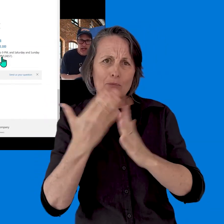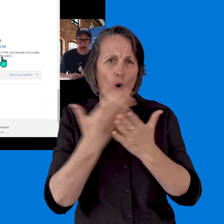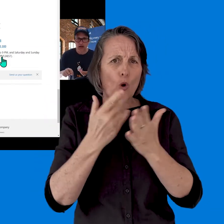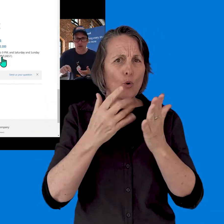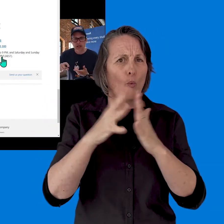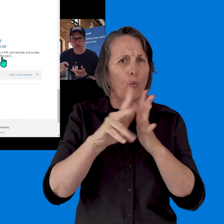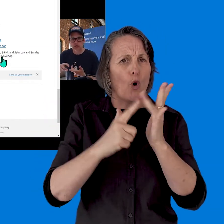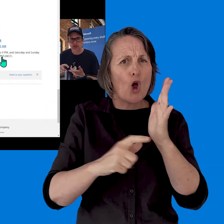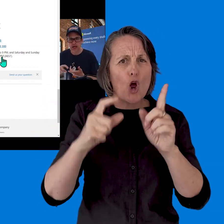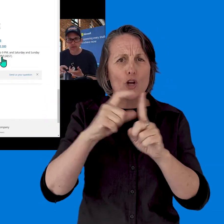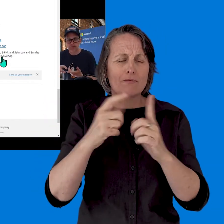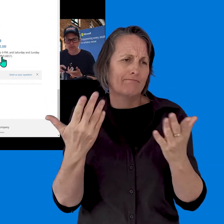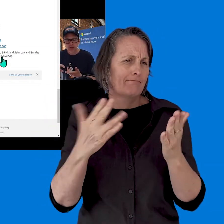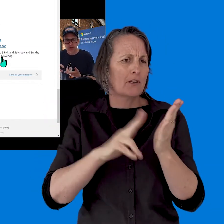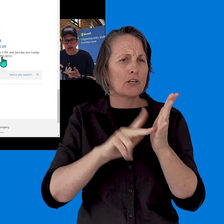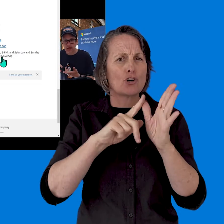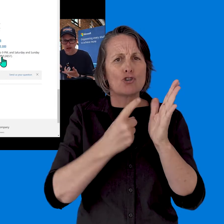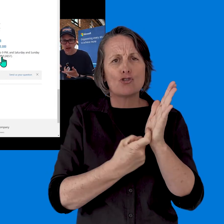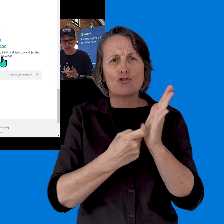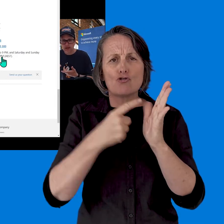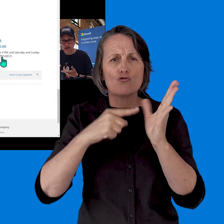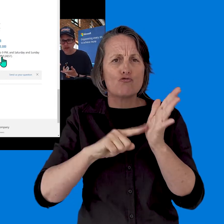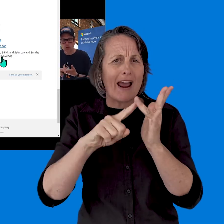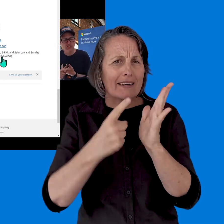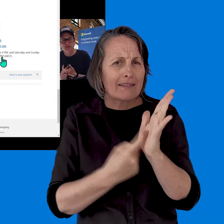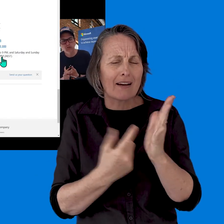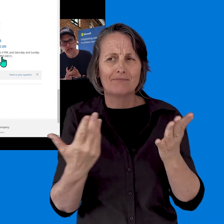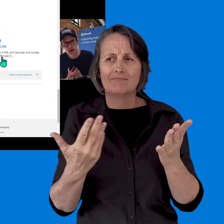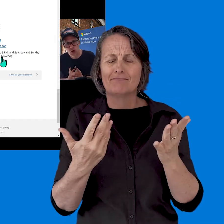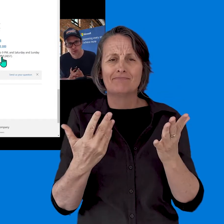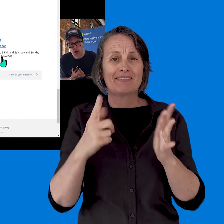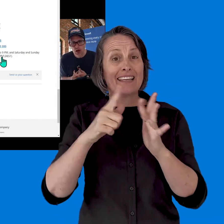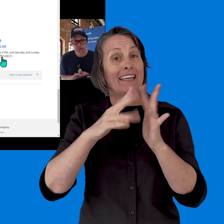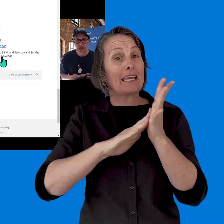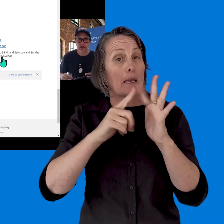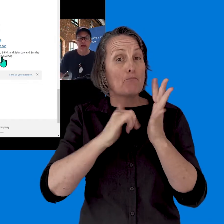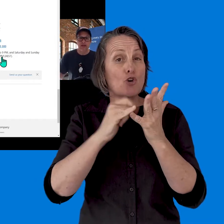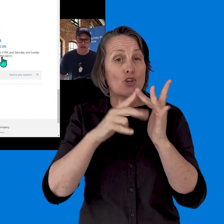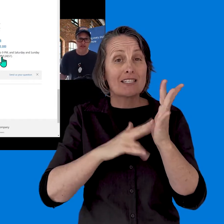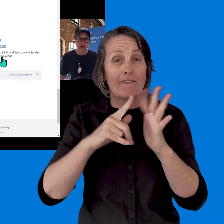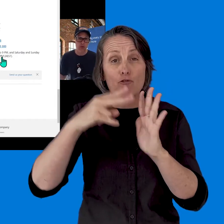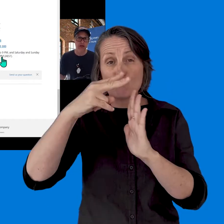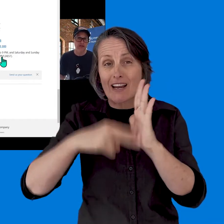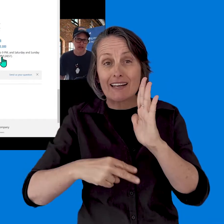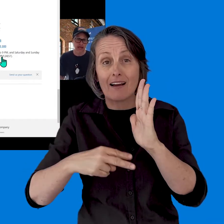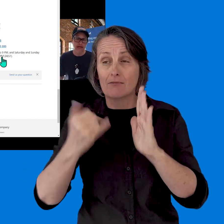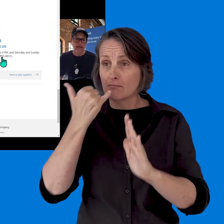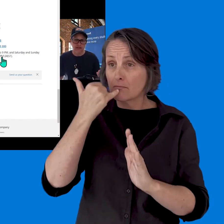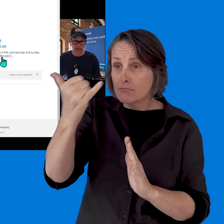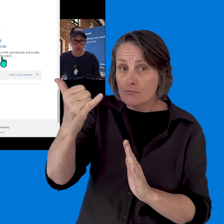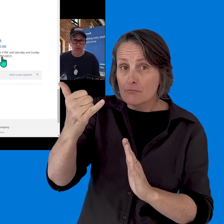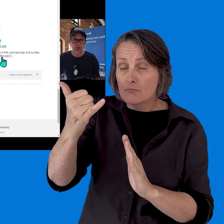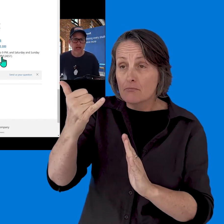How do I use immersive reader on my iPad? Then someone is there to help you.